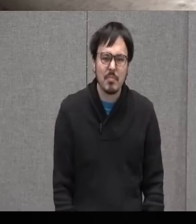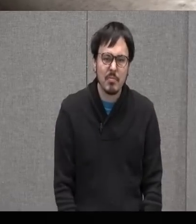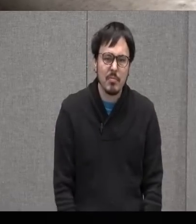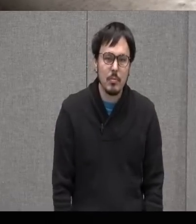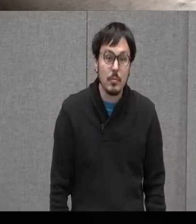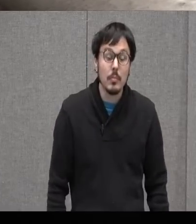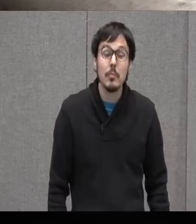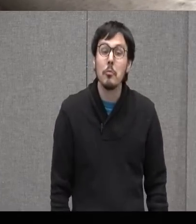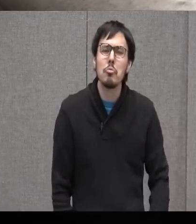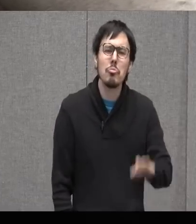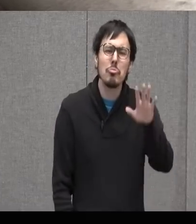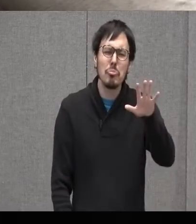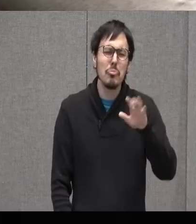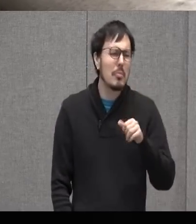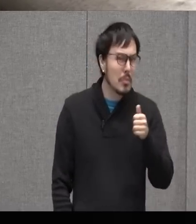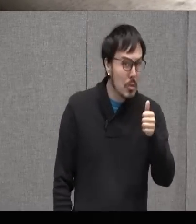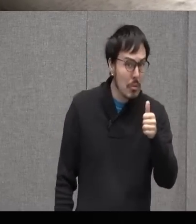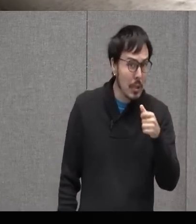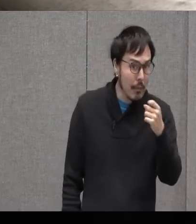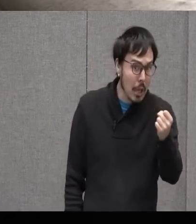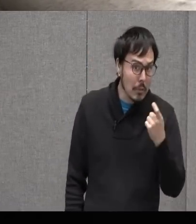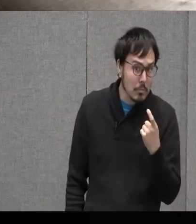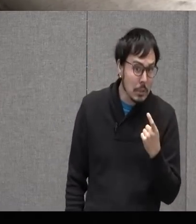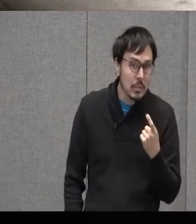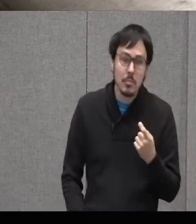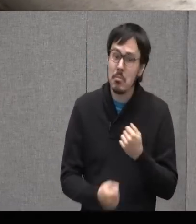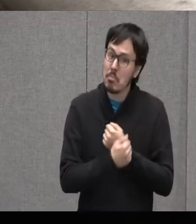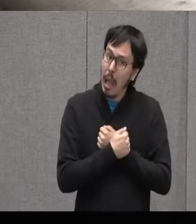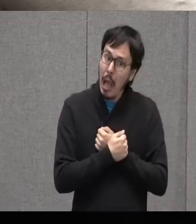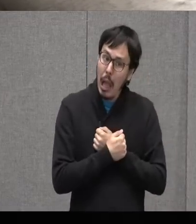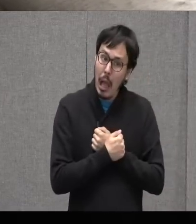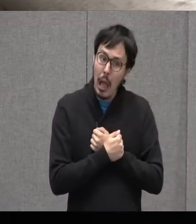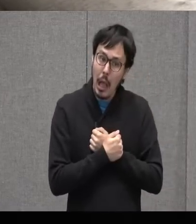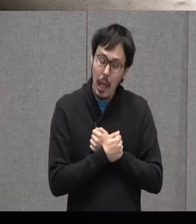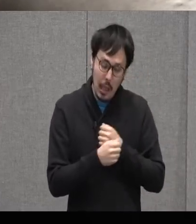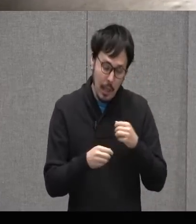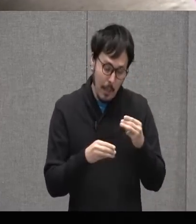If you ask me, math is not very lovable.